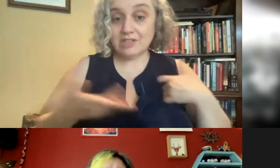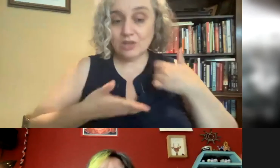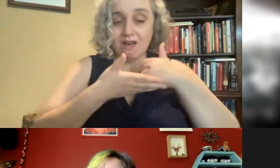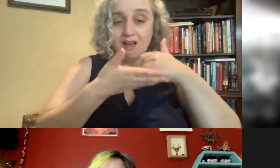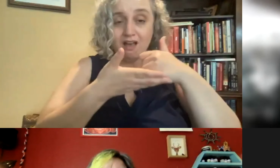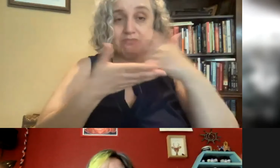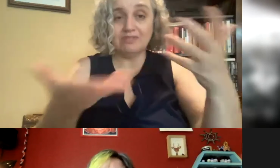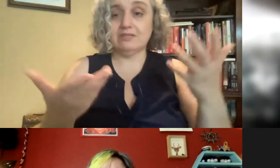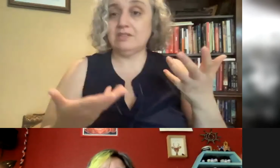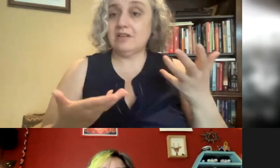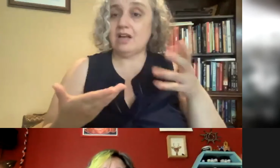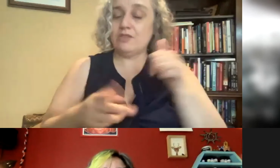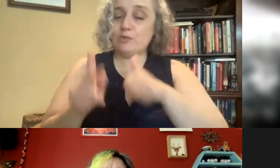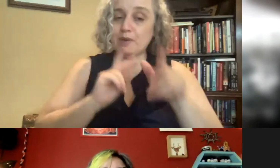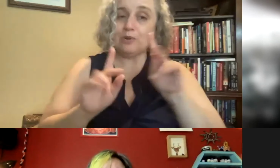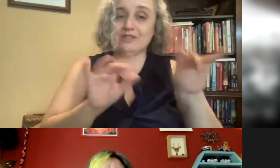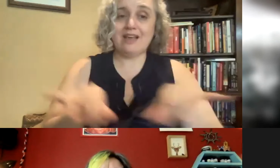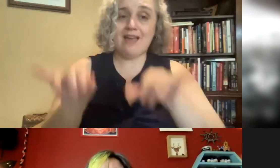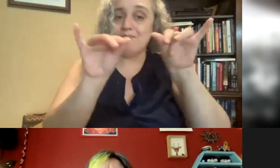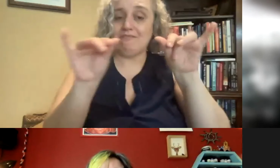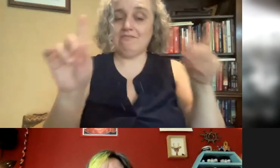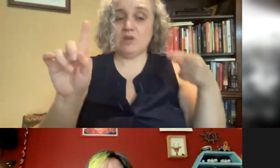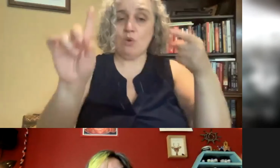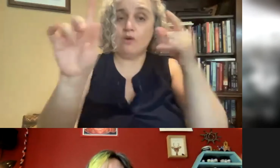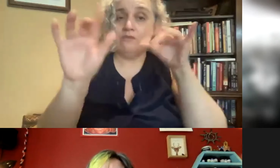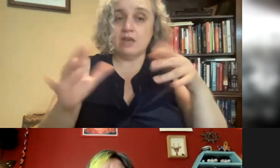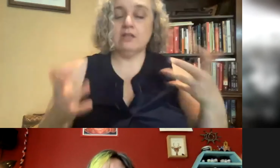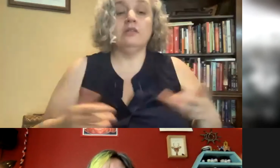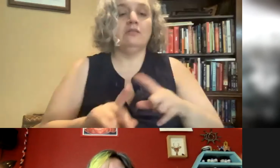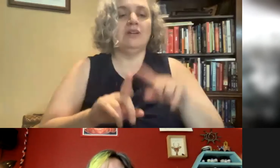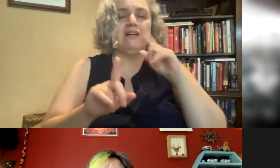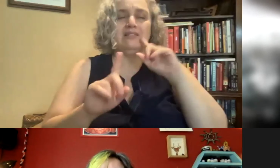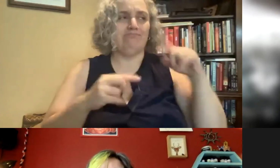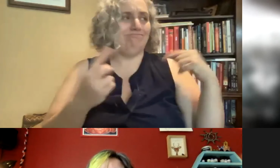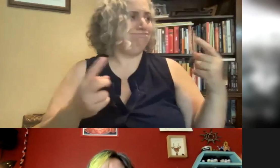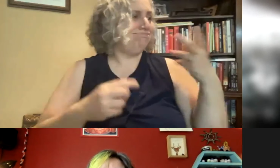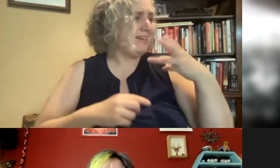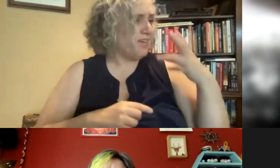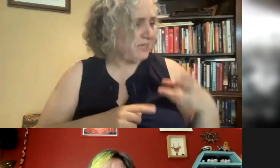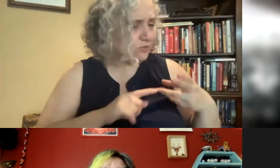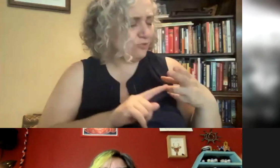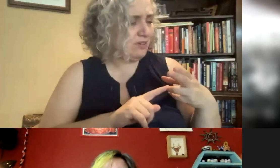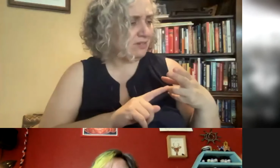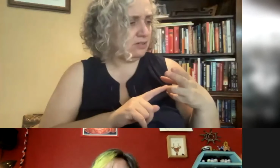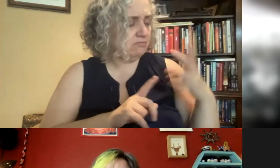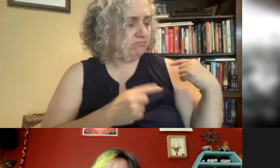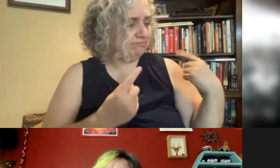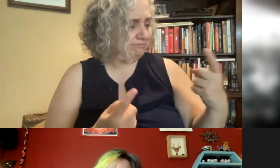Due to the history of how many things have been developed with and